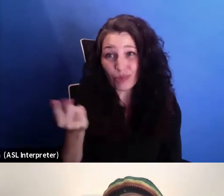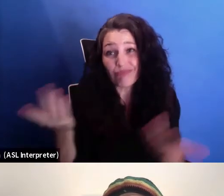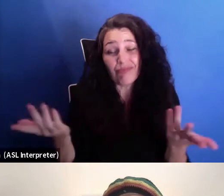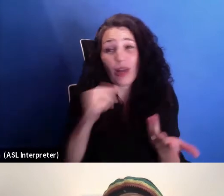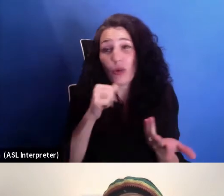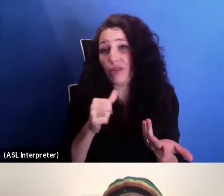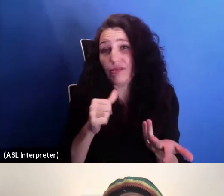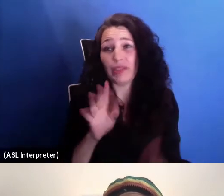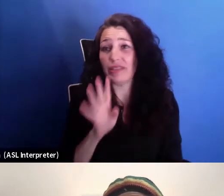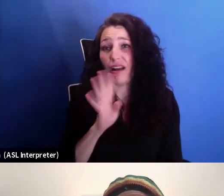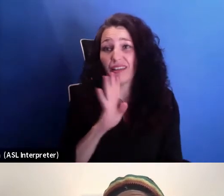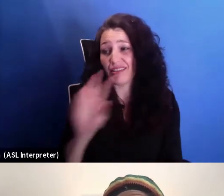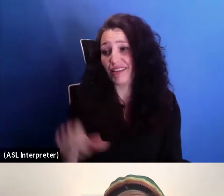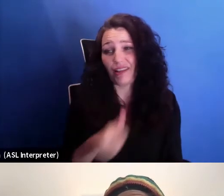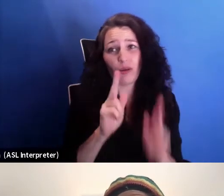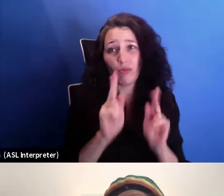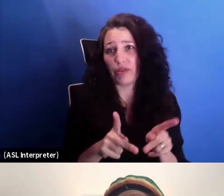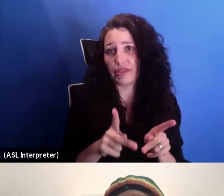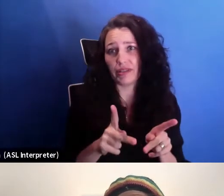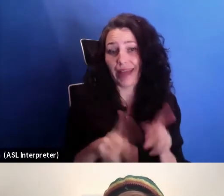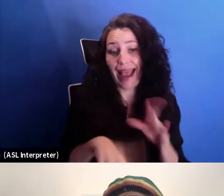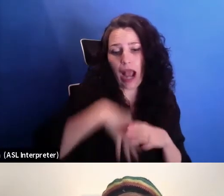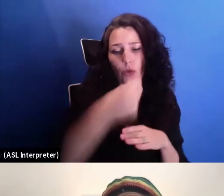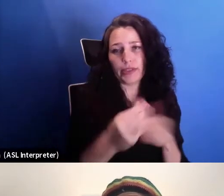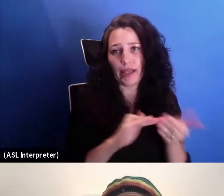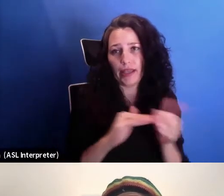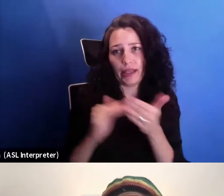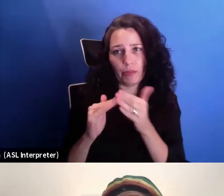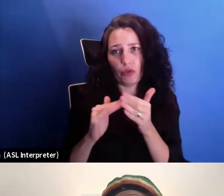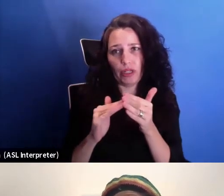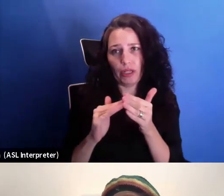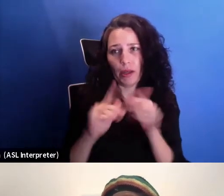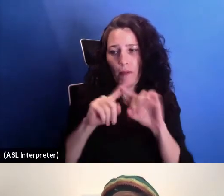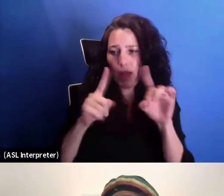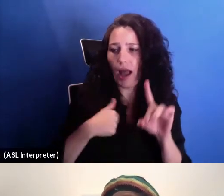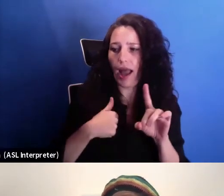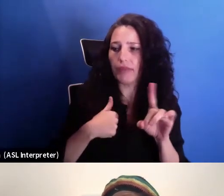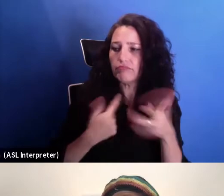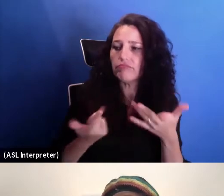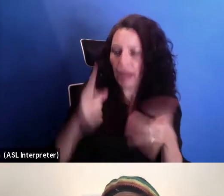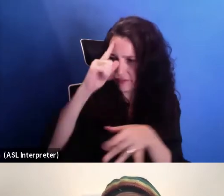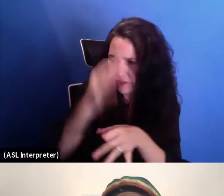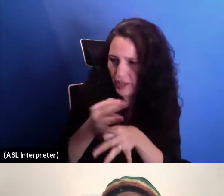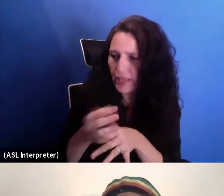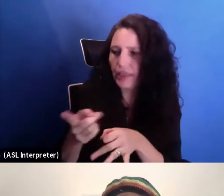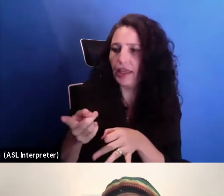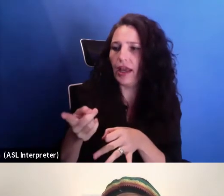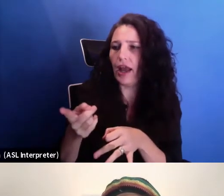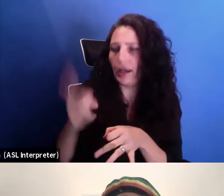that she had faith that whatever she said would be used the right way.